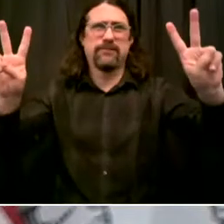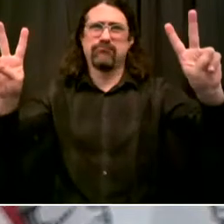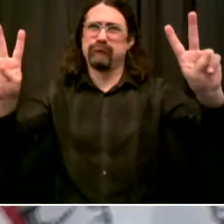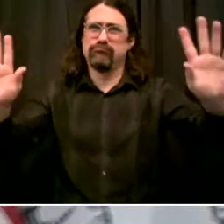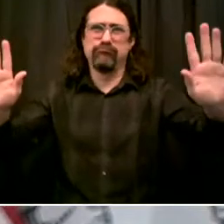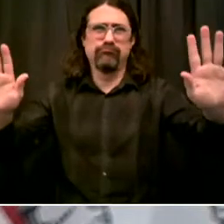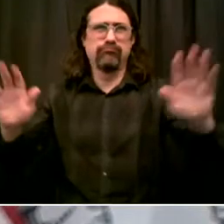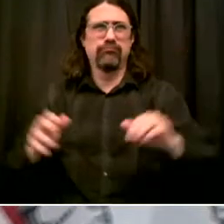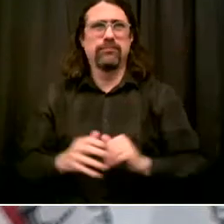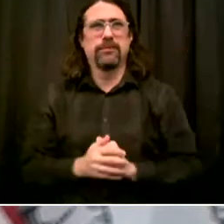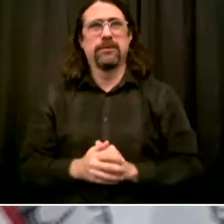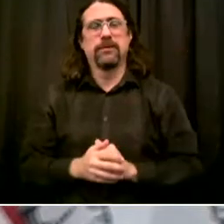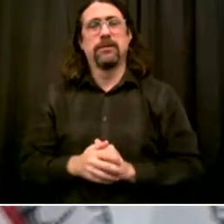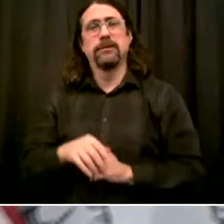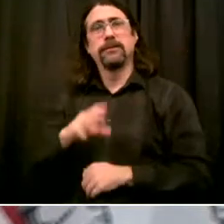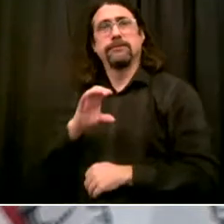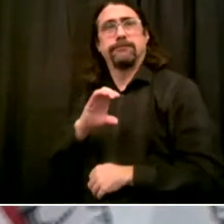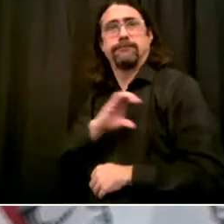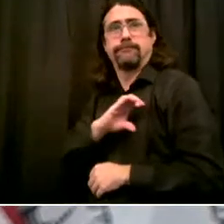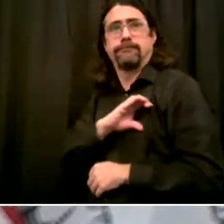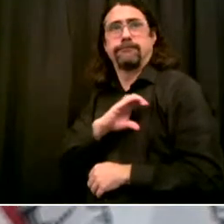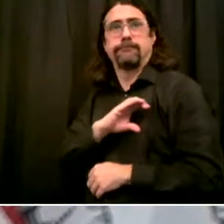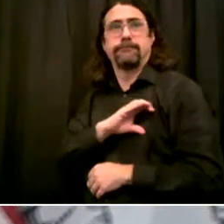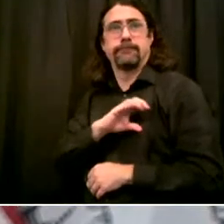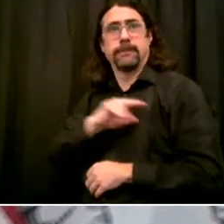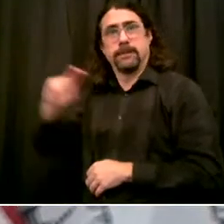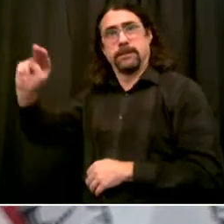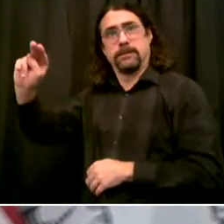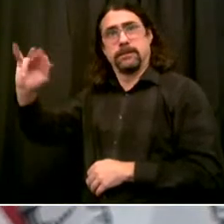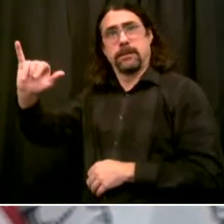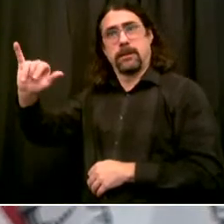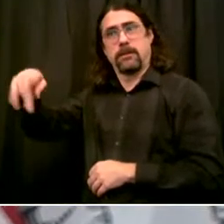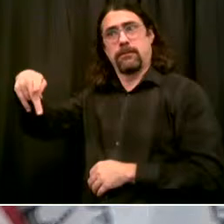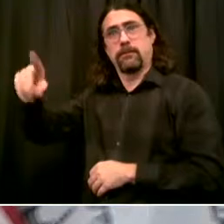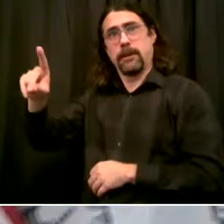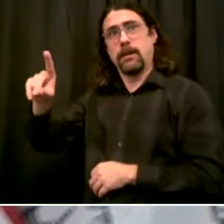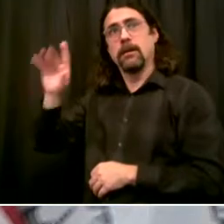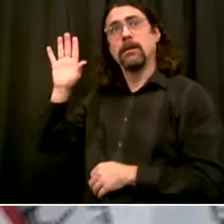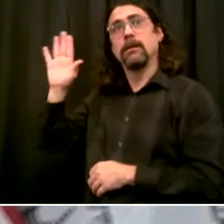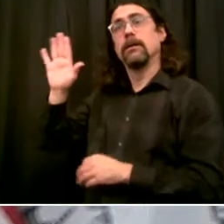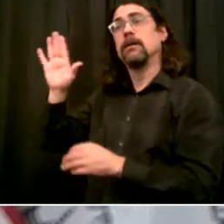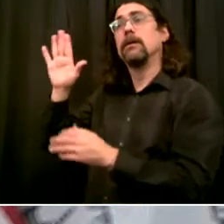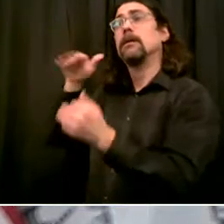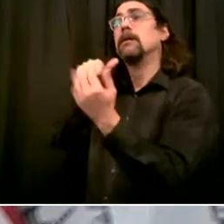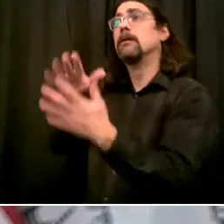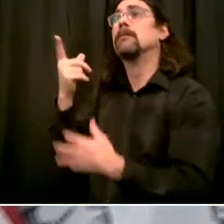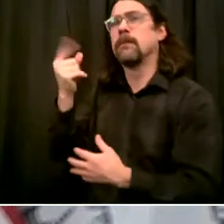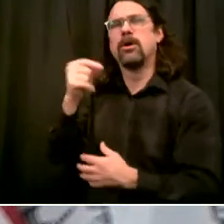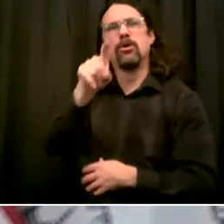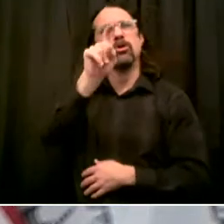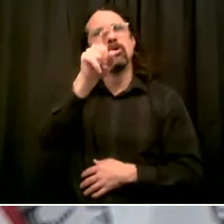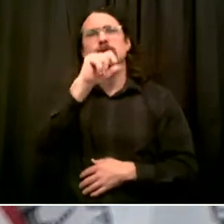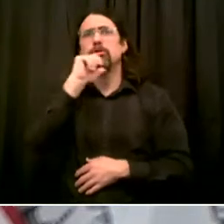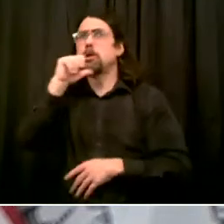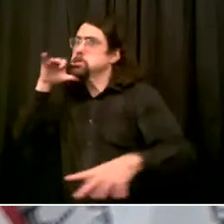A CITY AAND WITITH THE NYPD, TH HAVE TO DE-ESCALATE THE